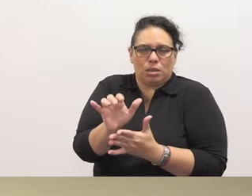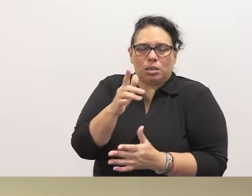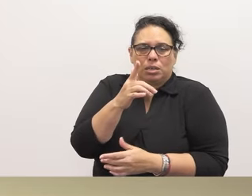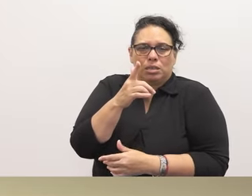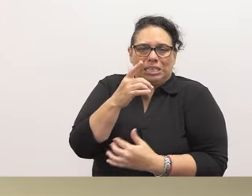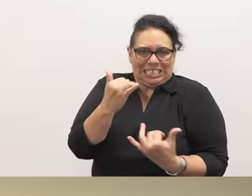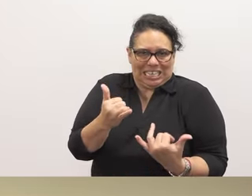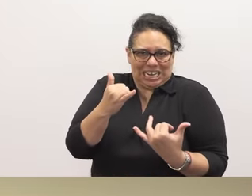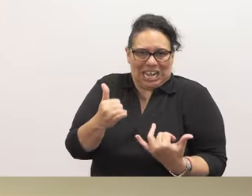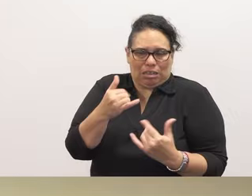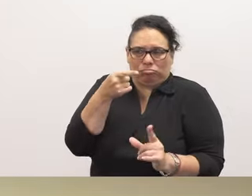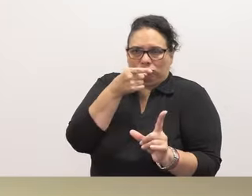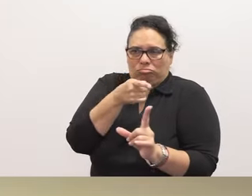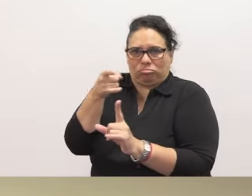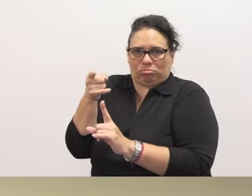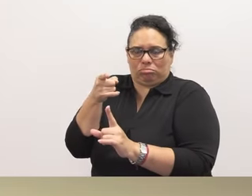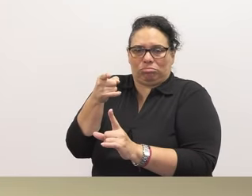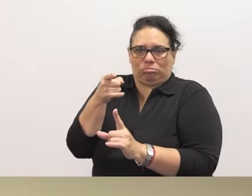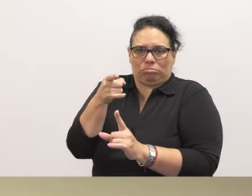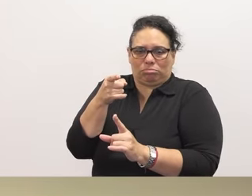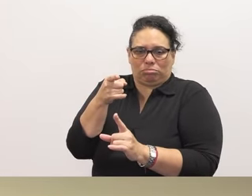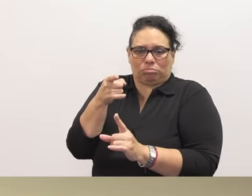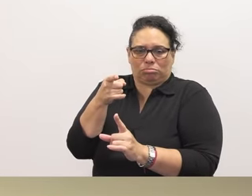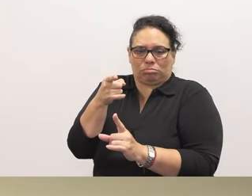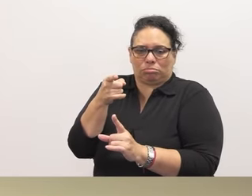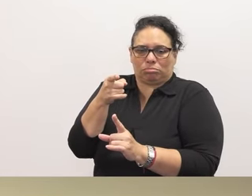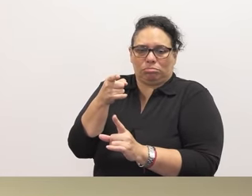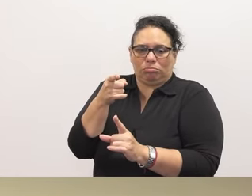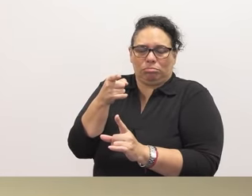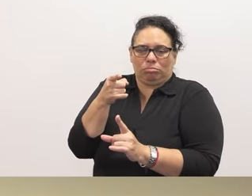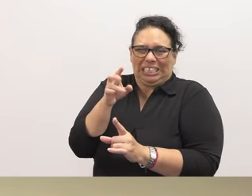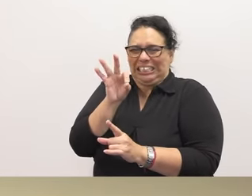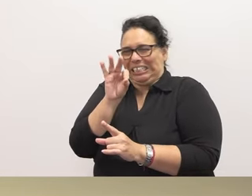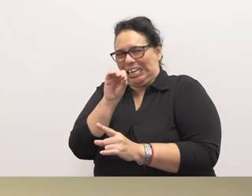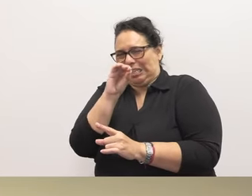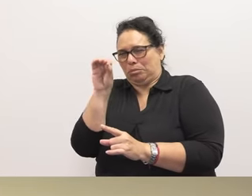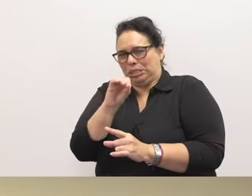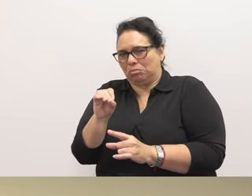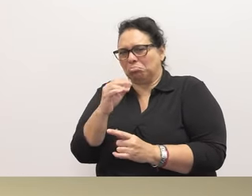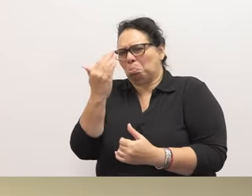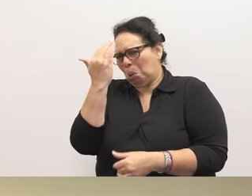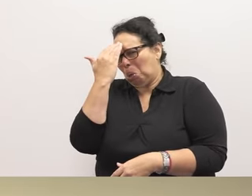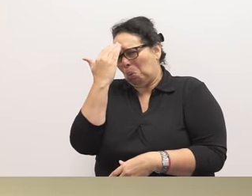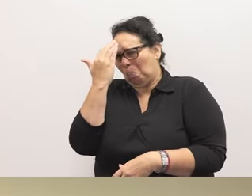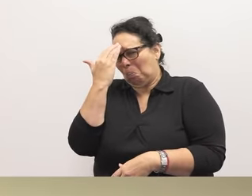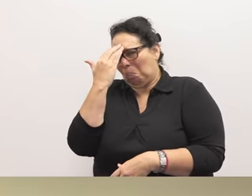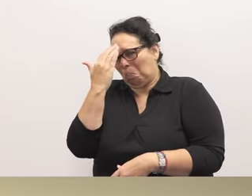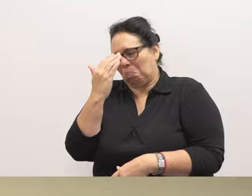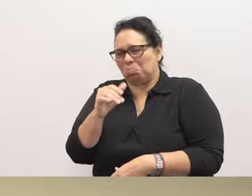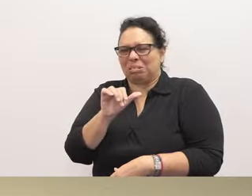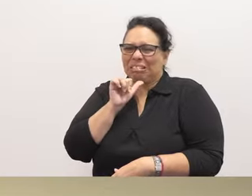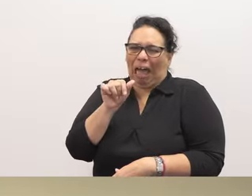we get to the point where we are 90% certain what they are. The only reason I don't say a hundred percent now,